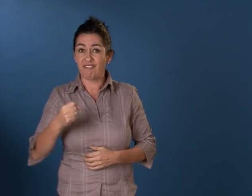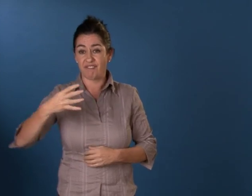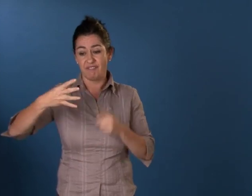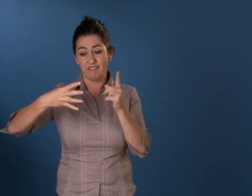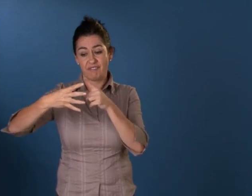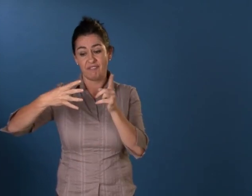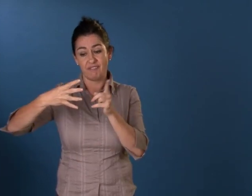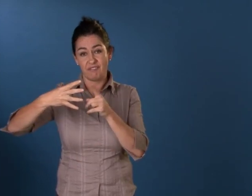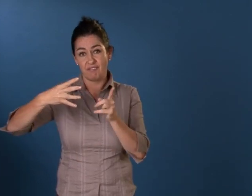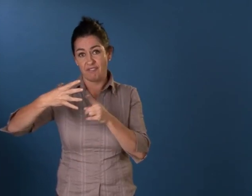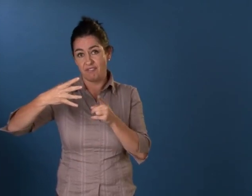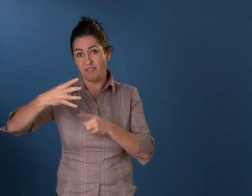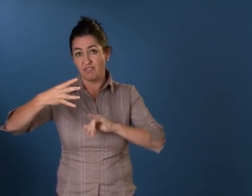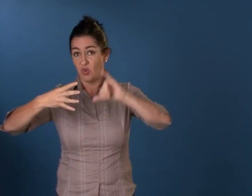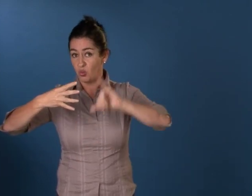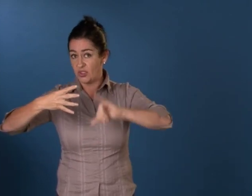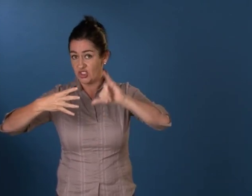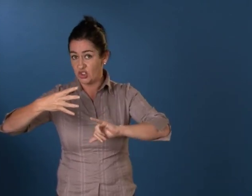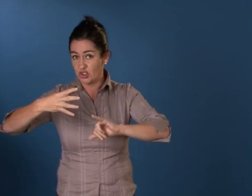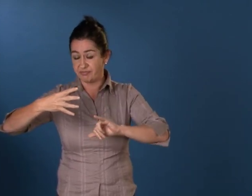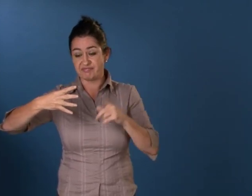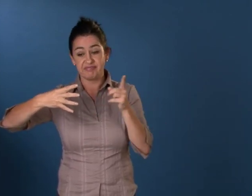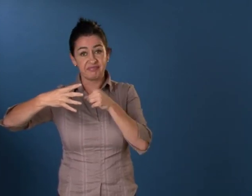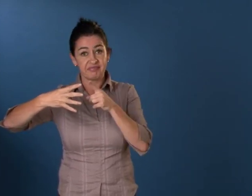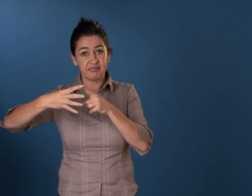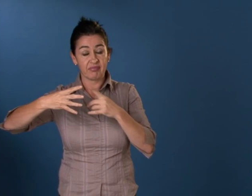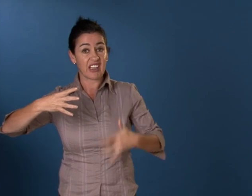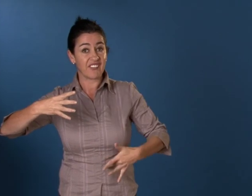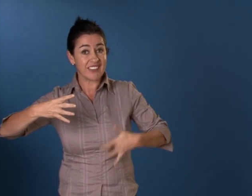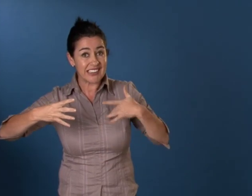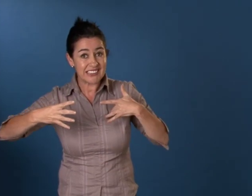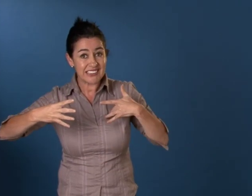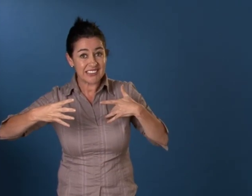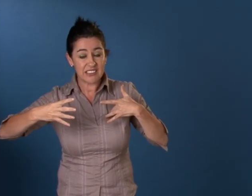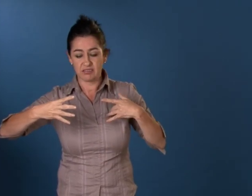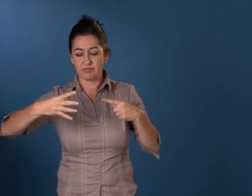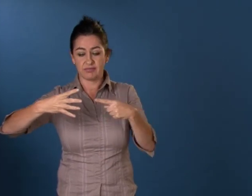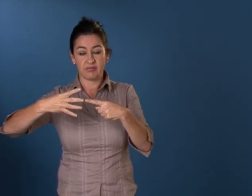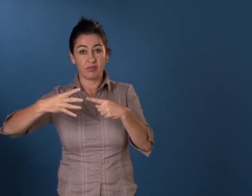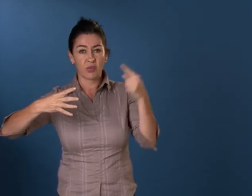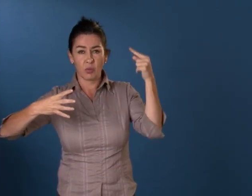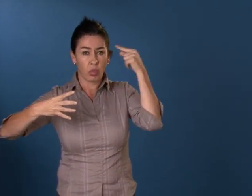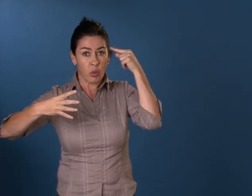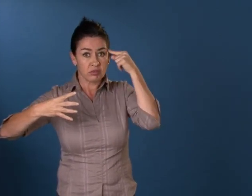symptoms in at least three of the following four categories. The first category is feelings;